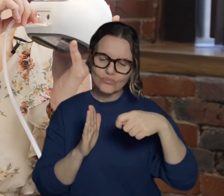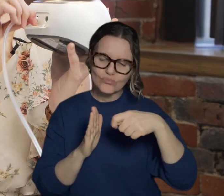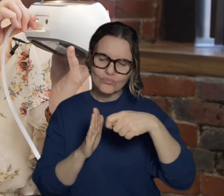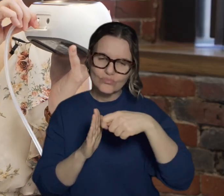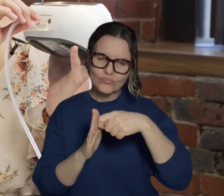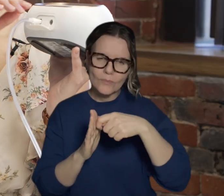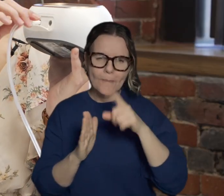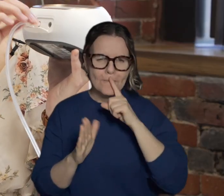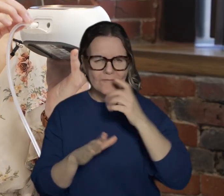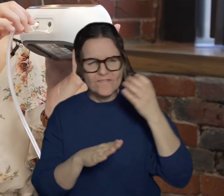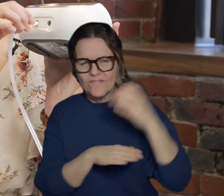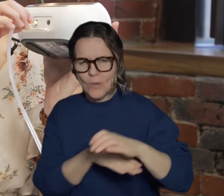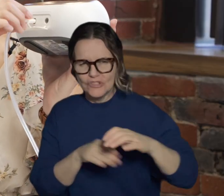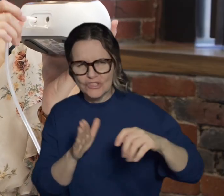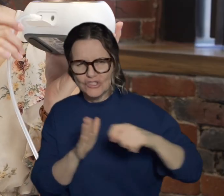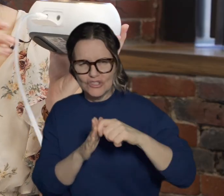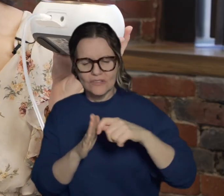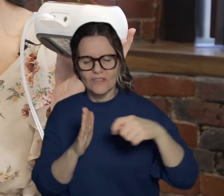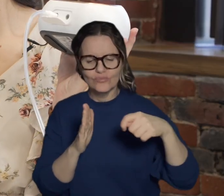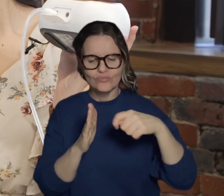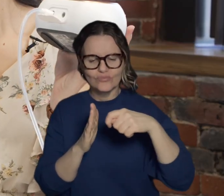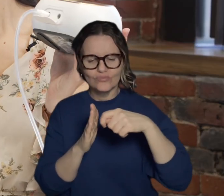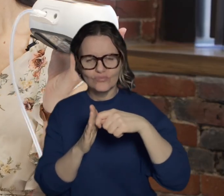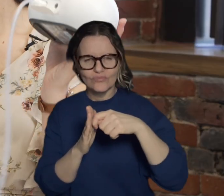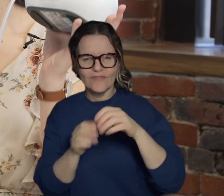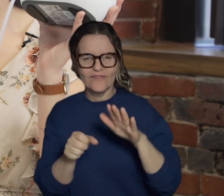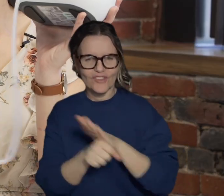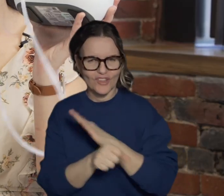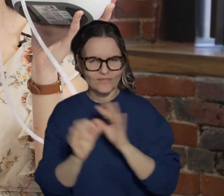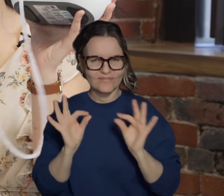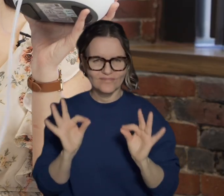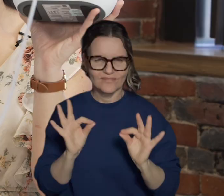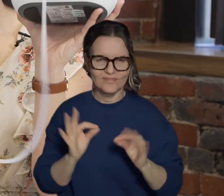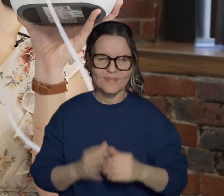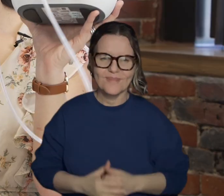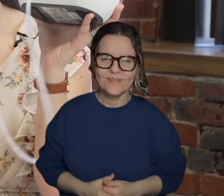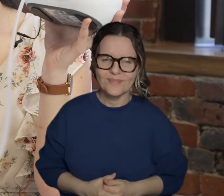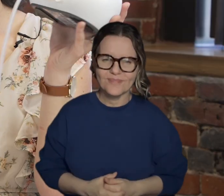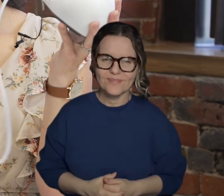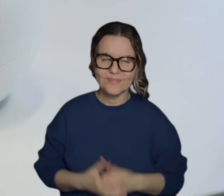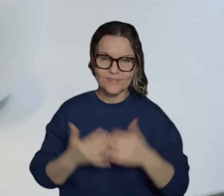until it stops don't feel like you need to force it in so your full assembly looks like this we're